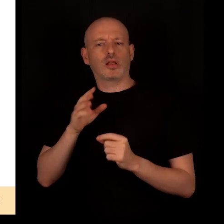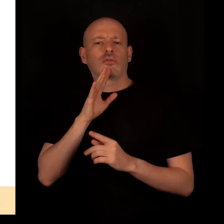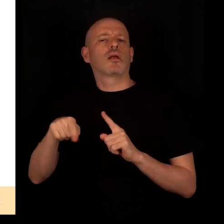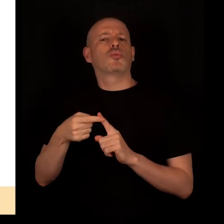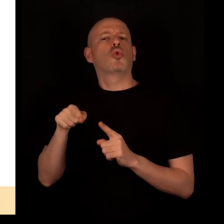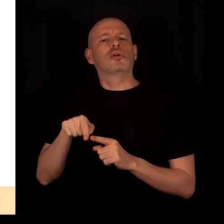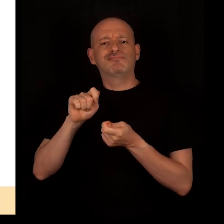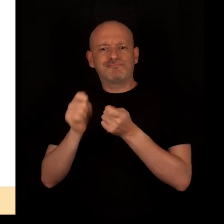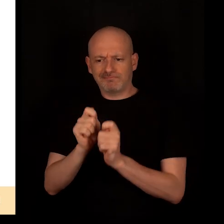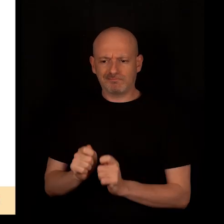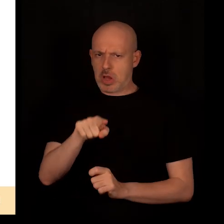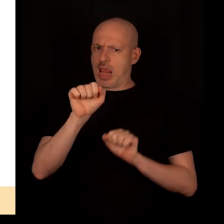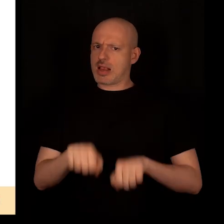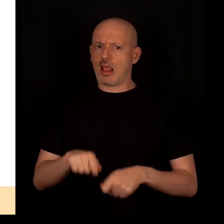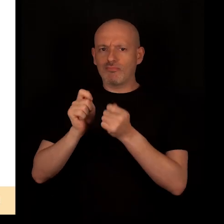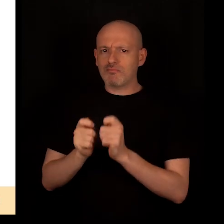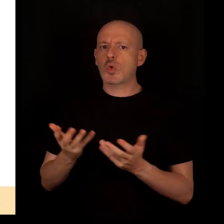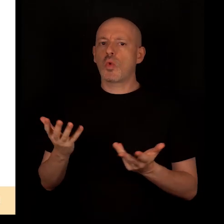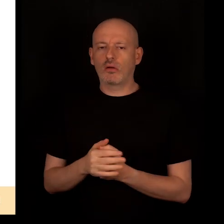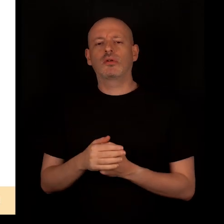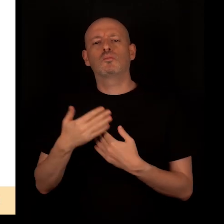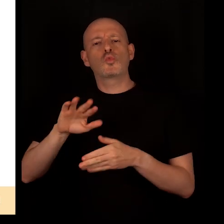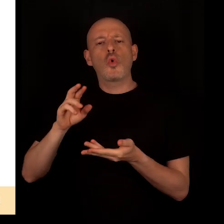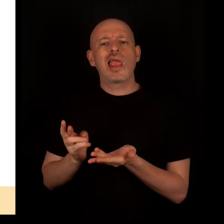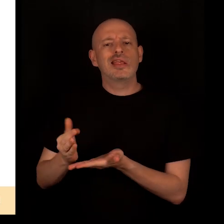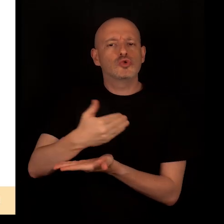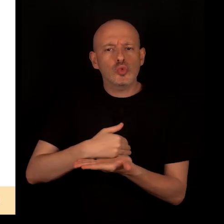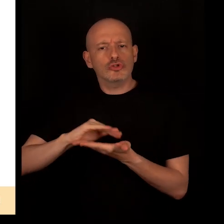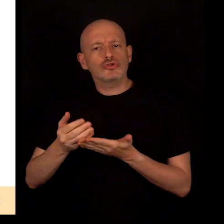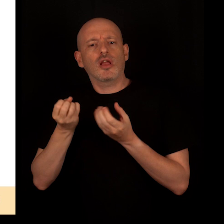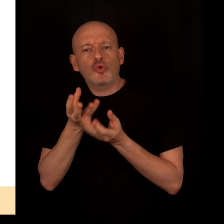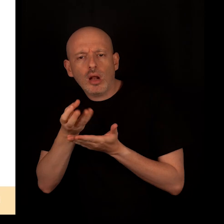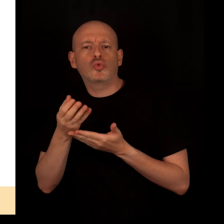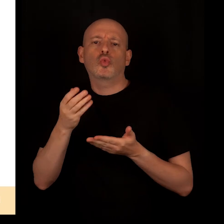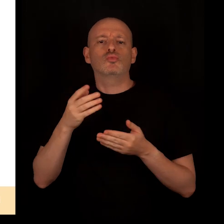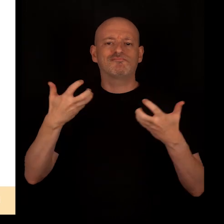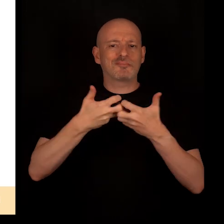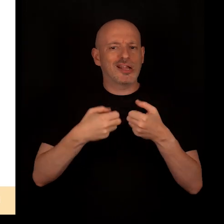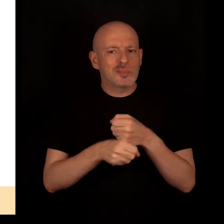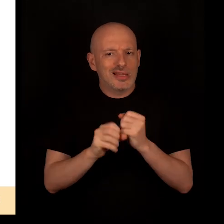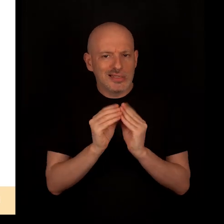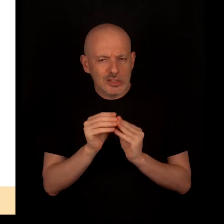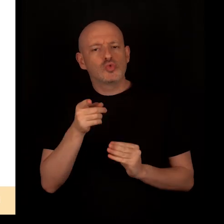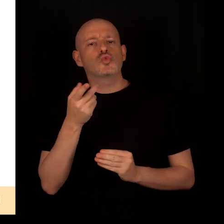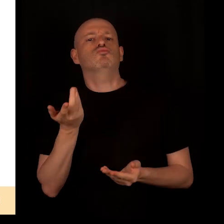we’ll talk about any changes that you can do, some useful resources and information about the Match-Making Sessions.